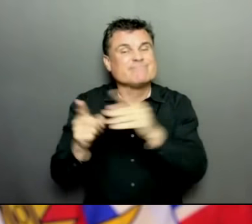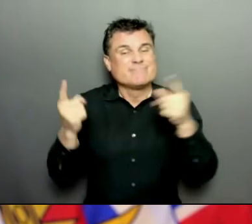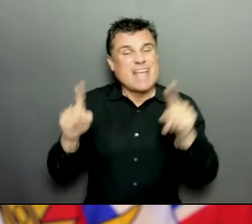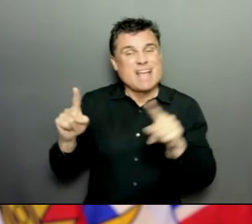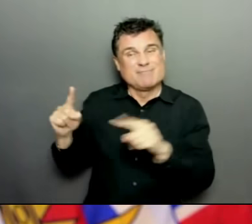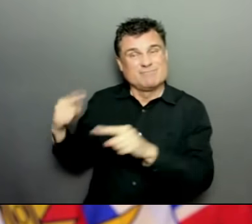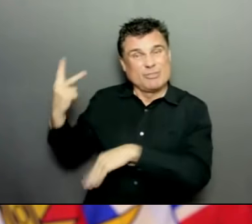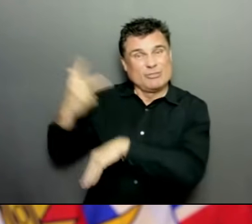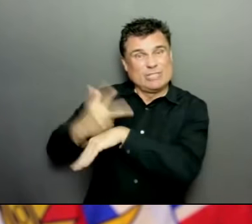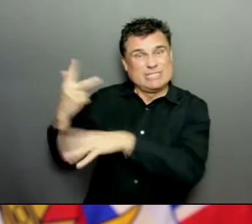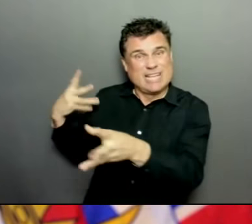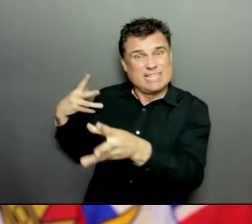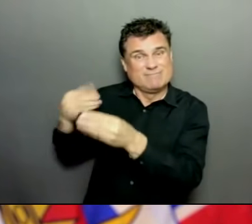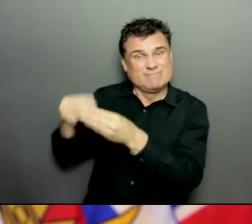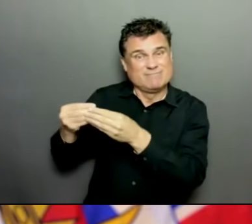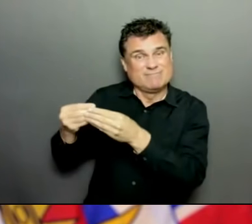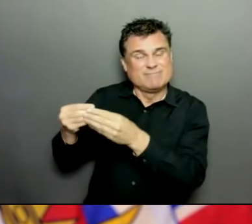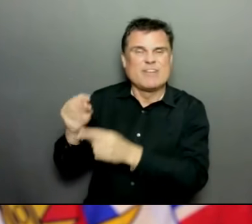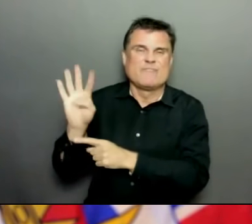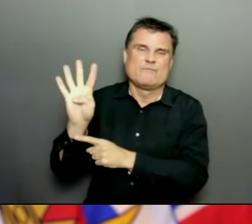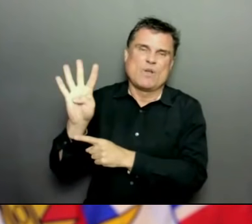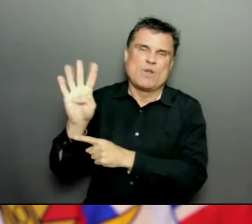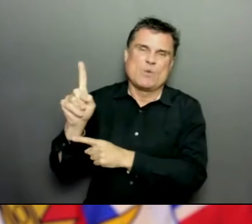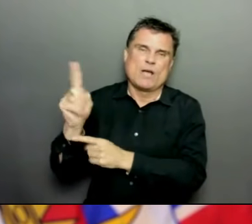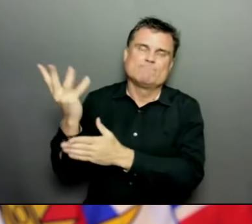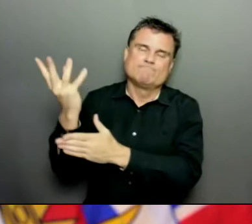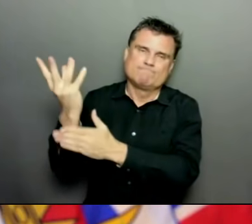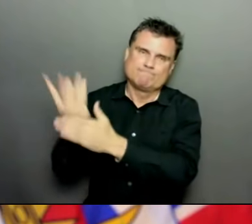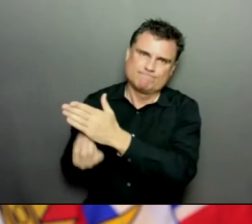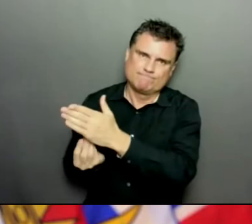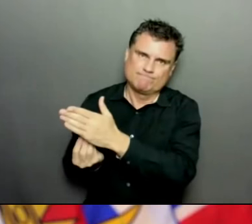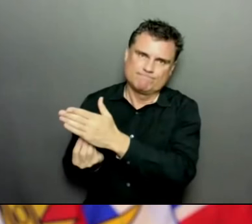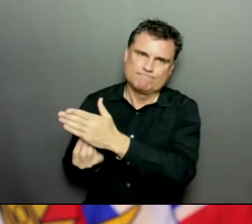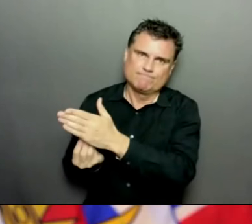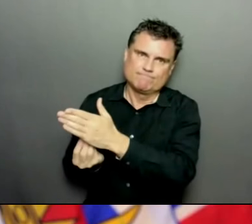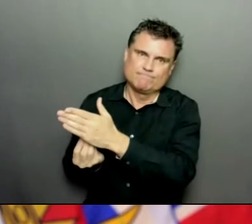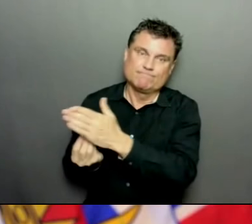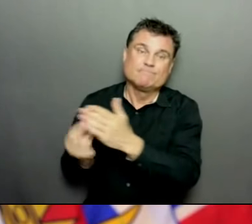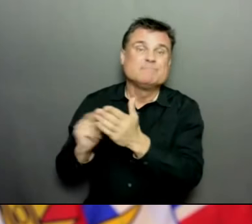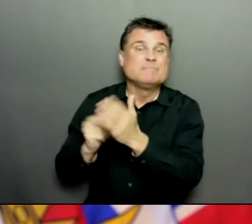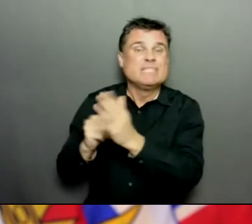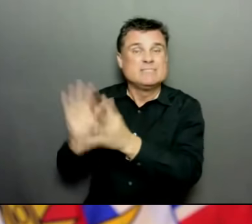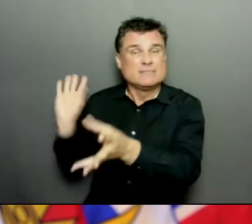COVID-19, bringing the total number of people who died to 713 in British Columbia.